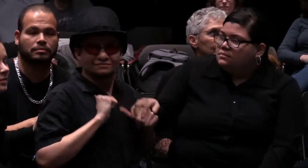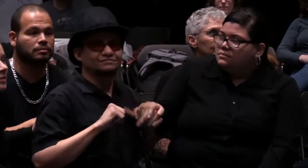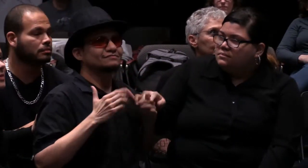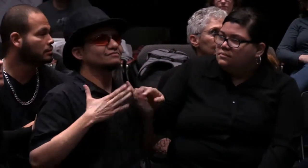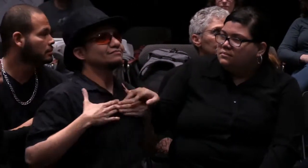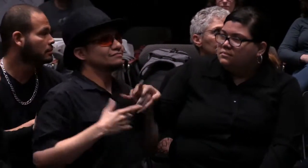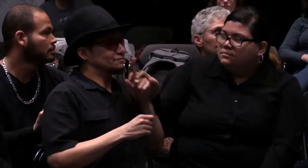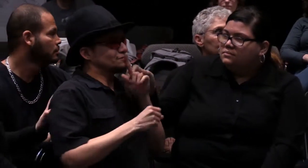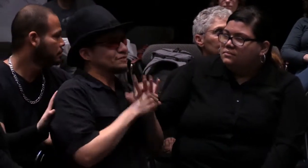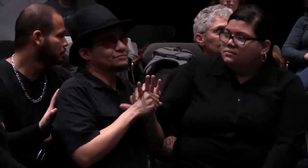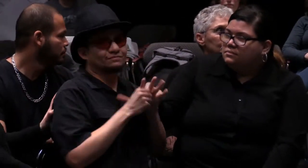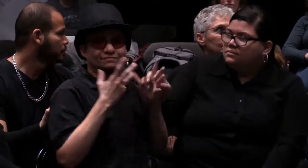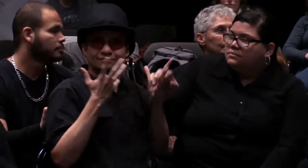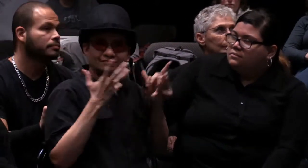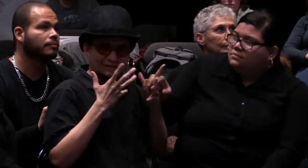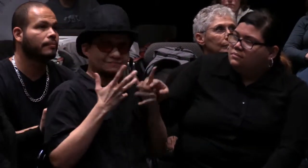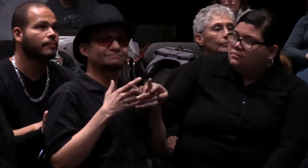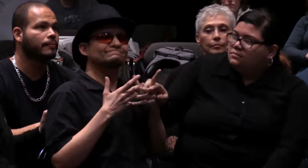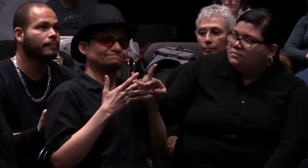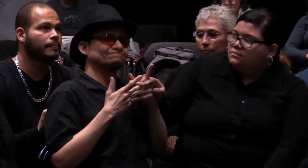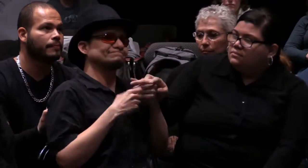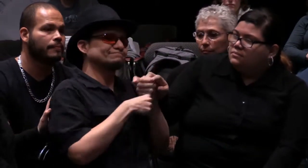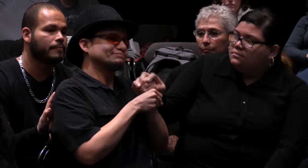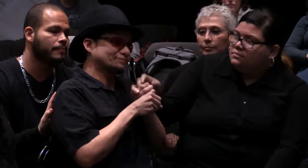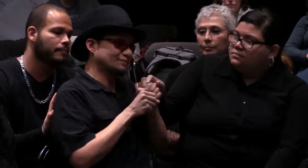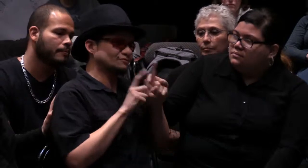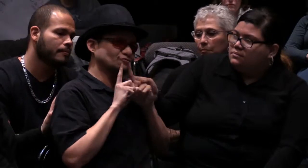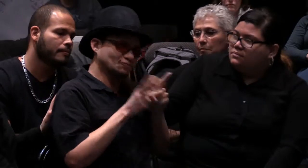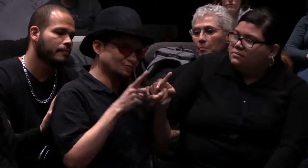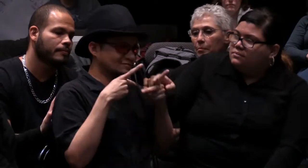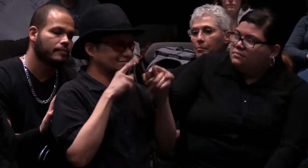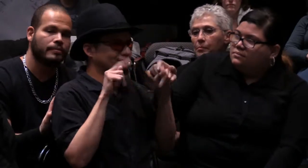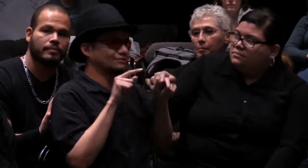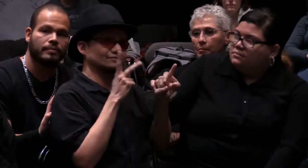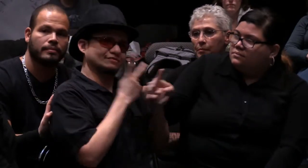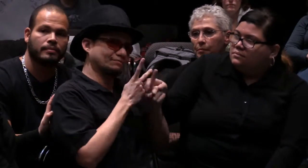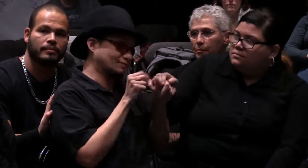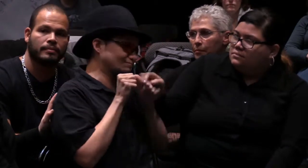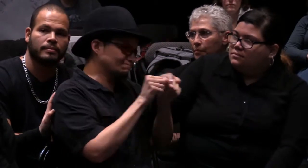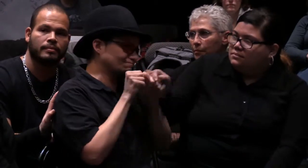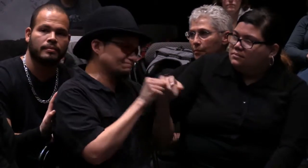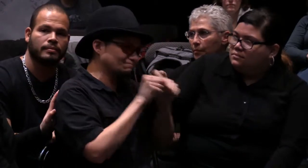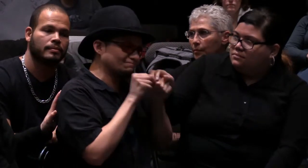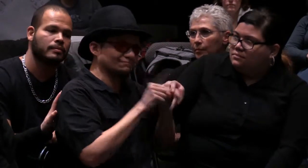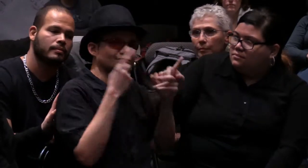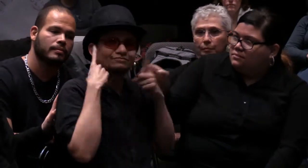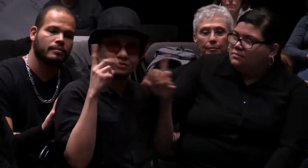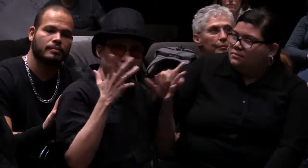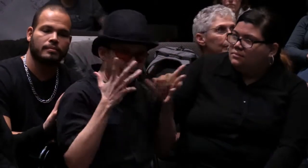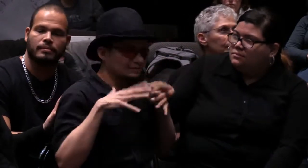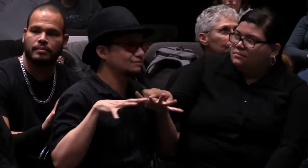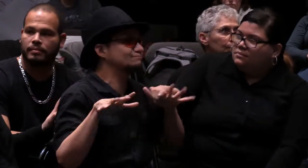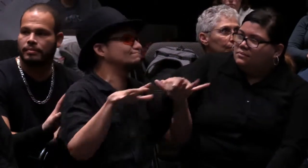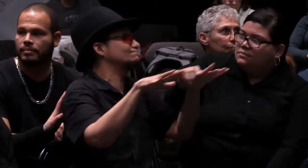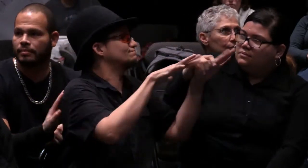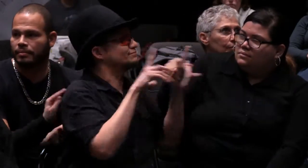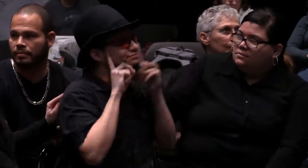Cofounder of PTT, Pro Tactile Theater. I am gonna make sure that I'm gonna continue